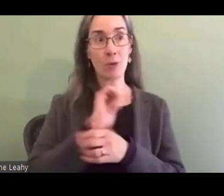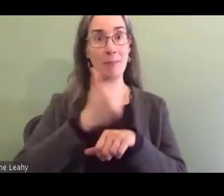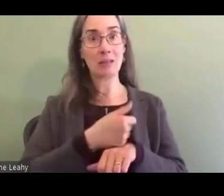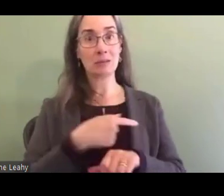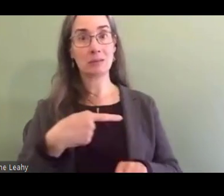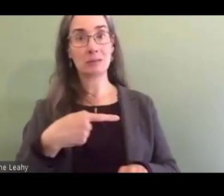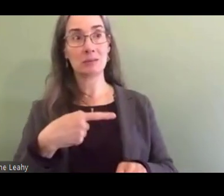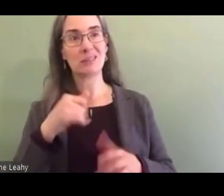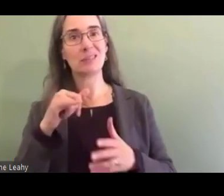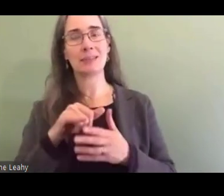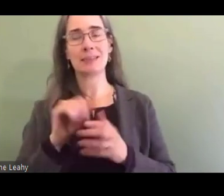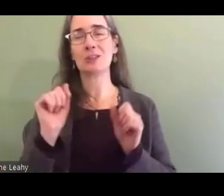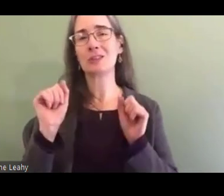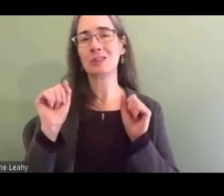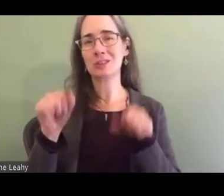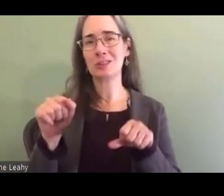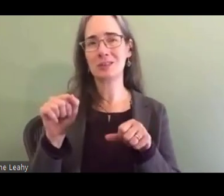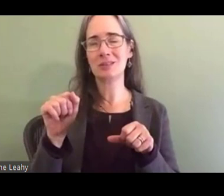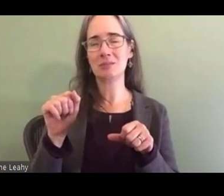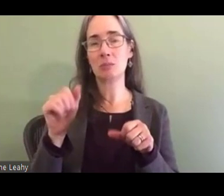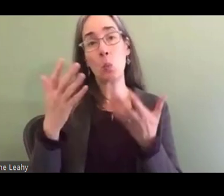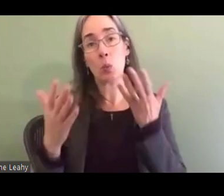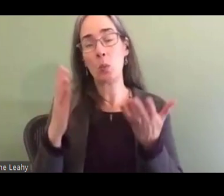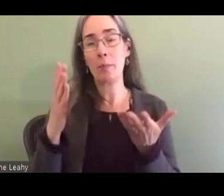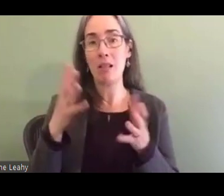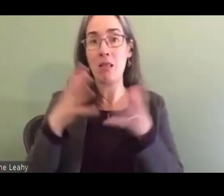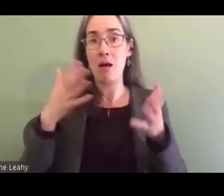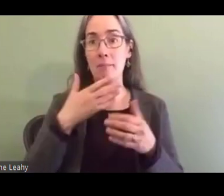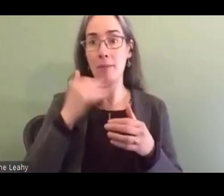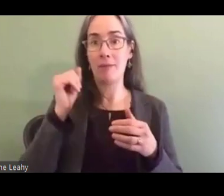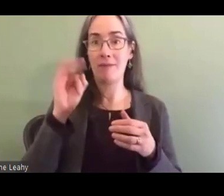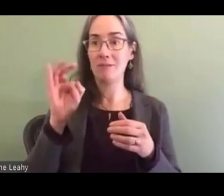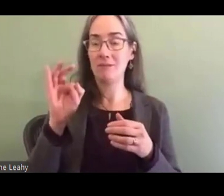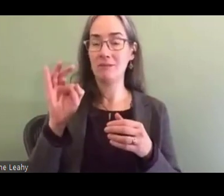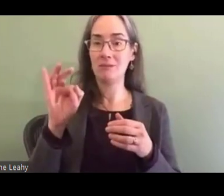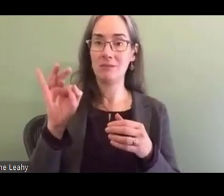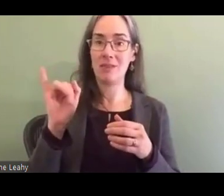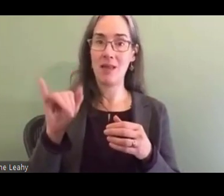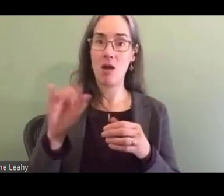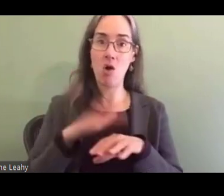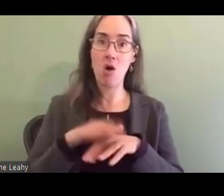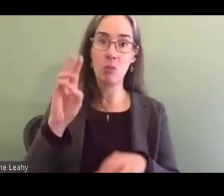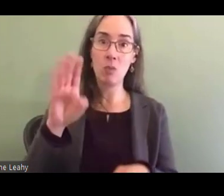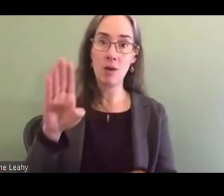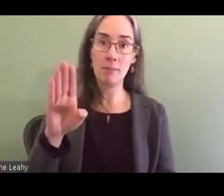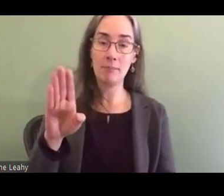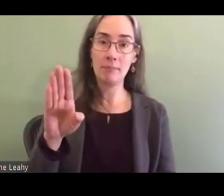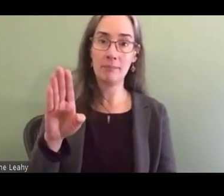that would be a lot better if it were on the Web.